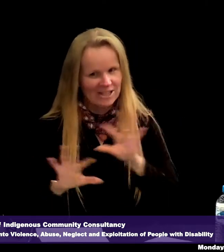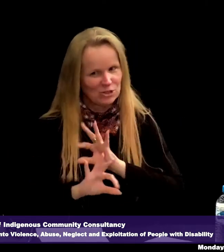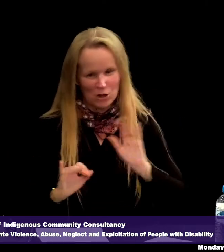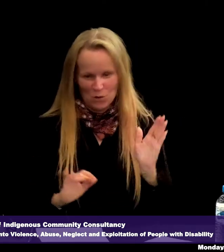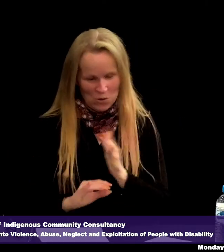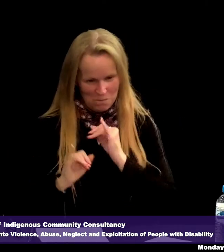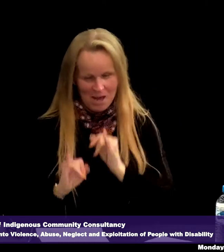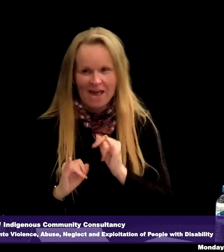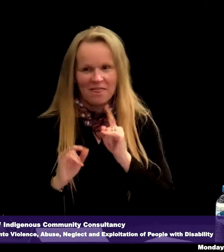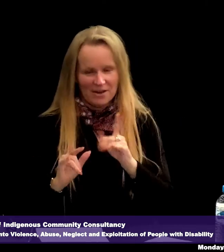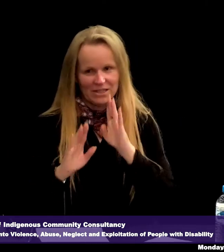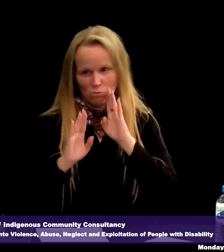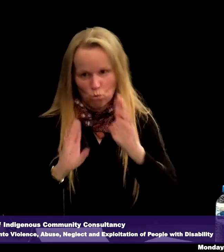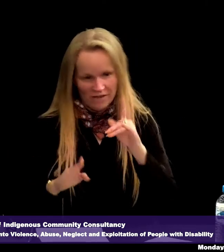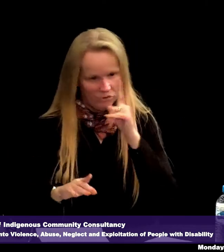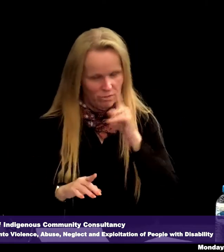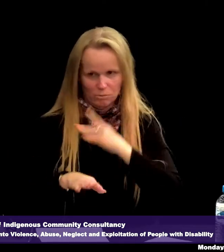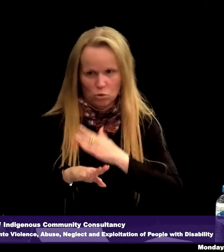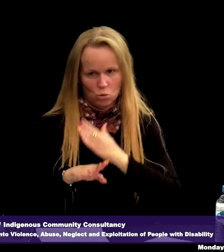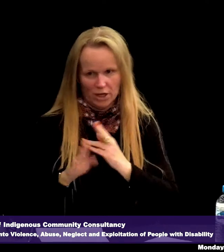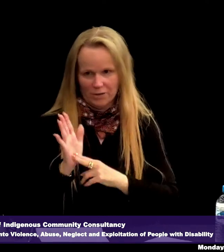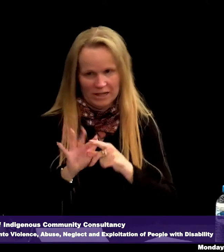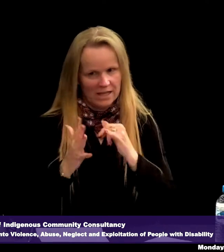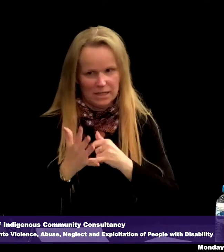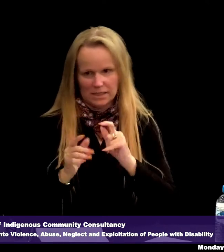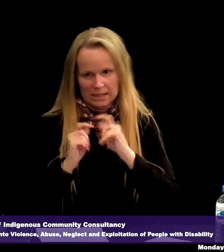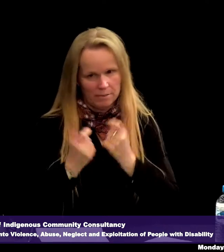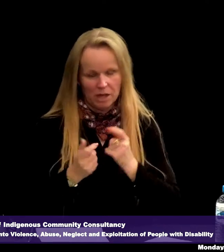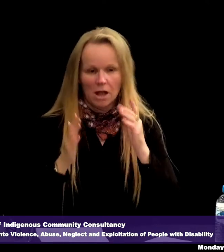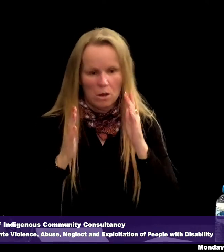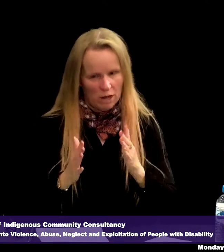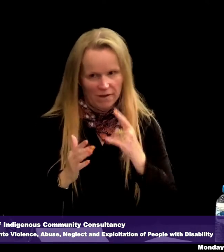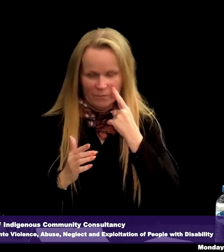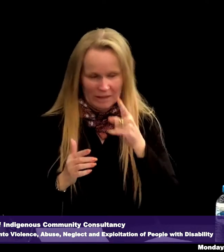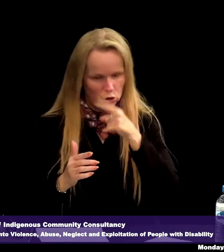I want to make that very clear. It's not all bad. There are some wonderful people who work within the NDIS team.